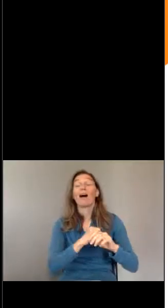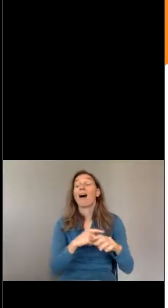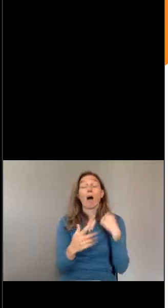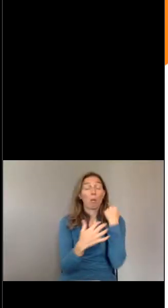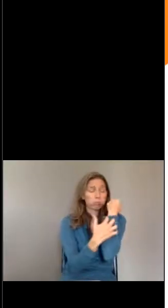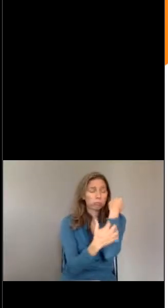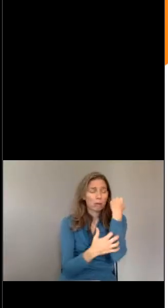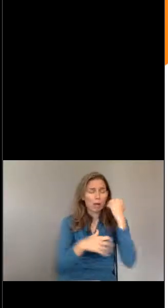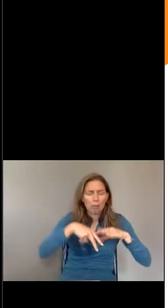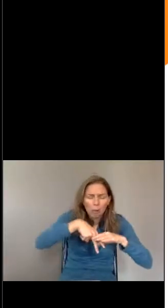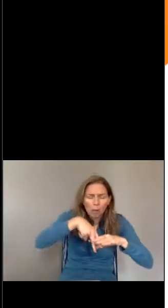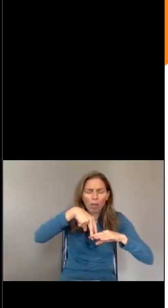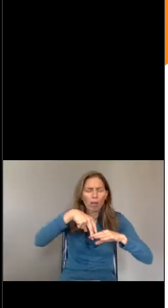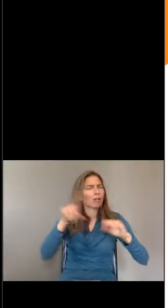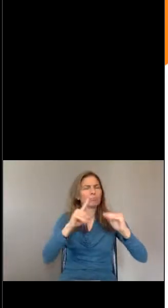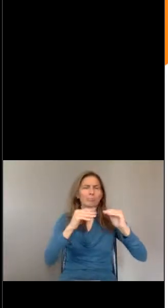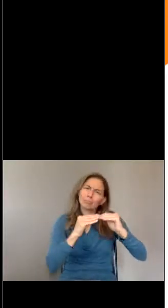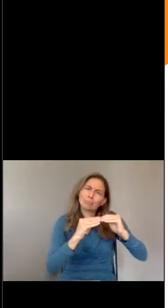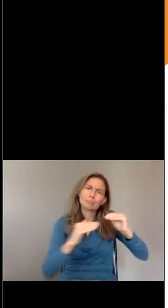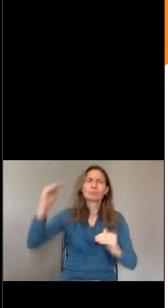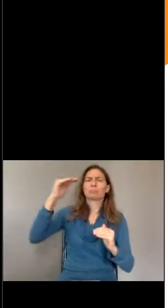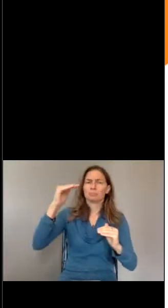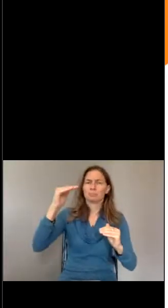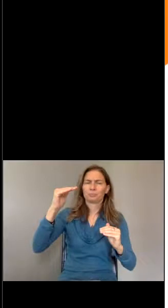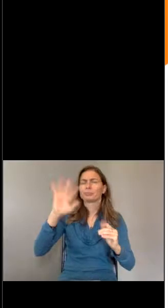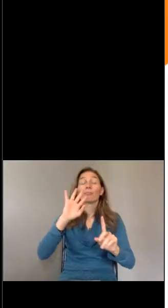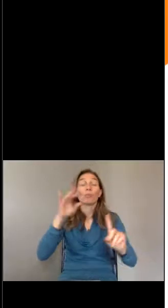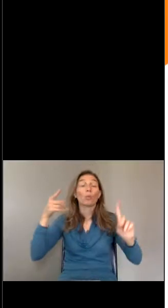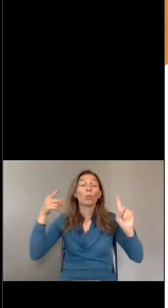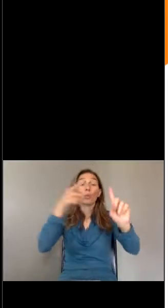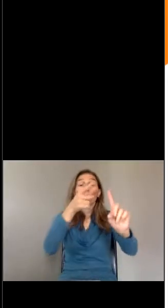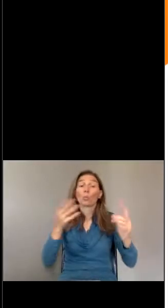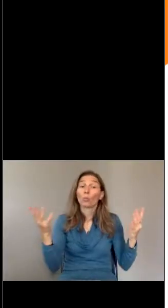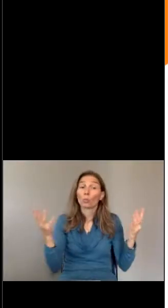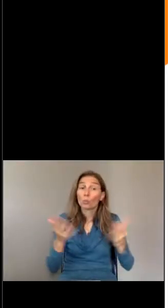Leonard Cheshire, as you'll know, is a disability organisation